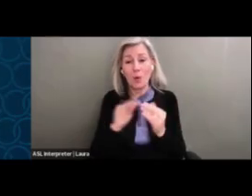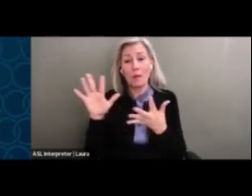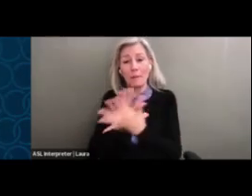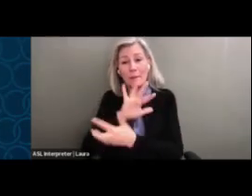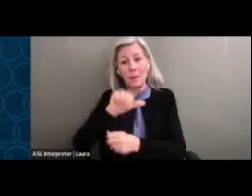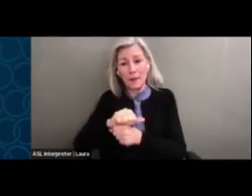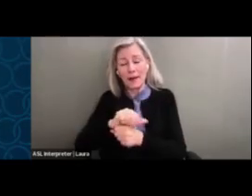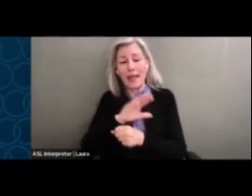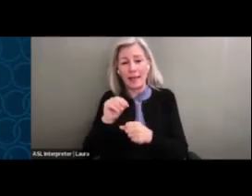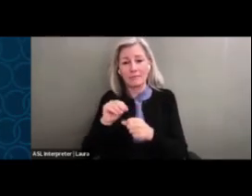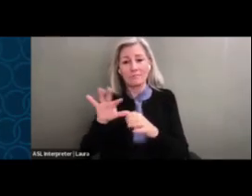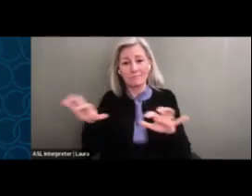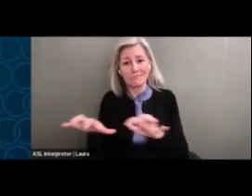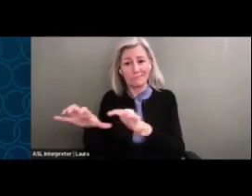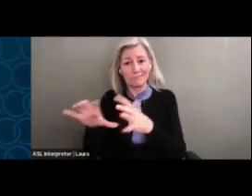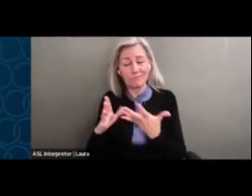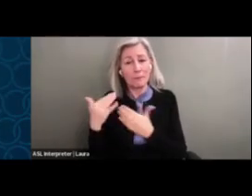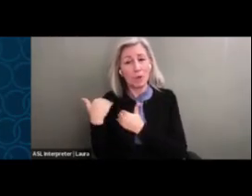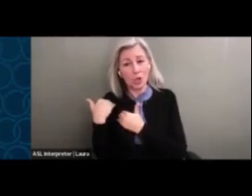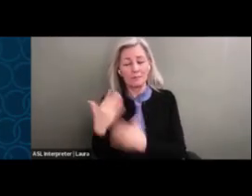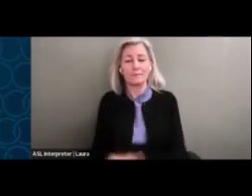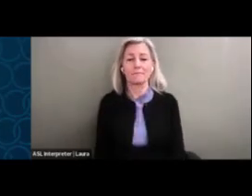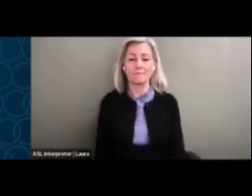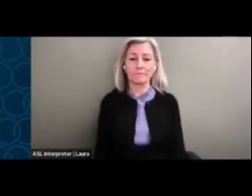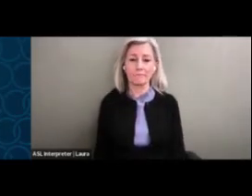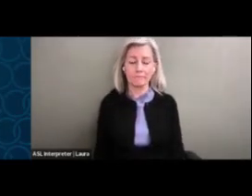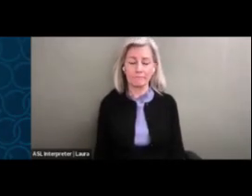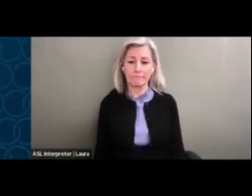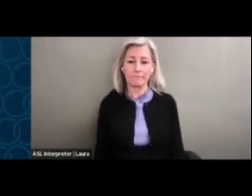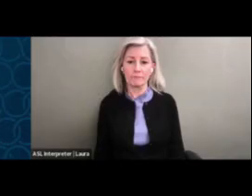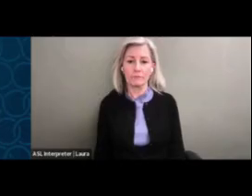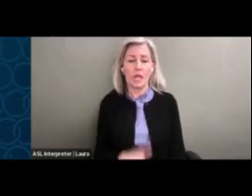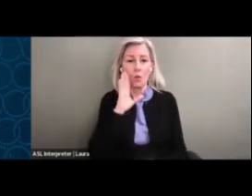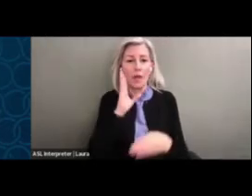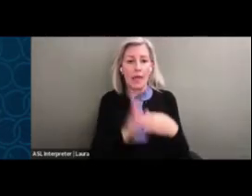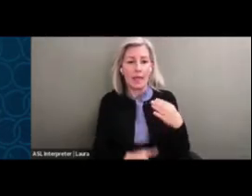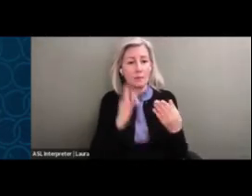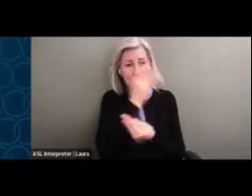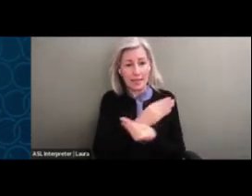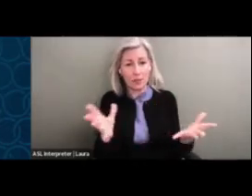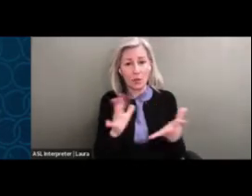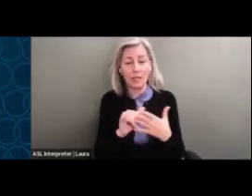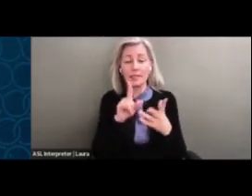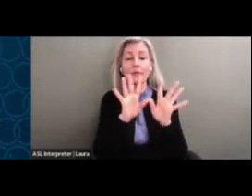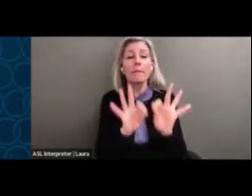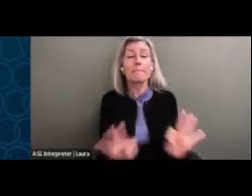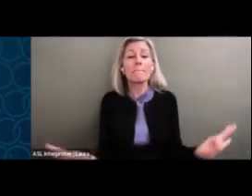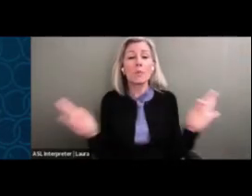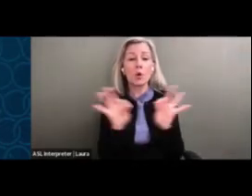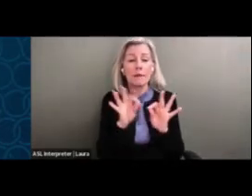but can do it more, the more often they are re-determinations, the more red tape and administrative burden there is.